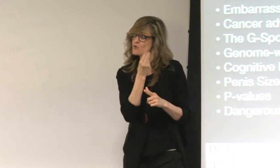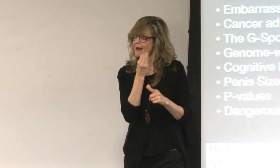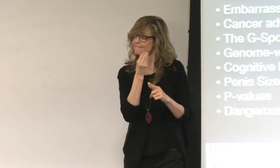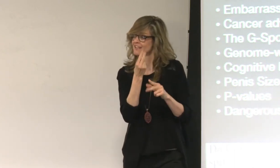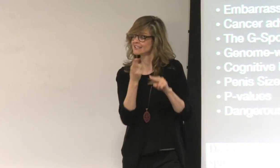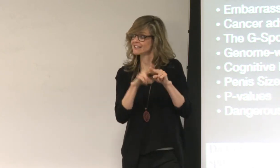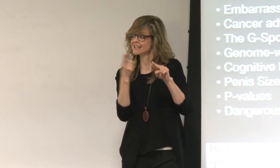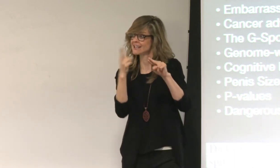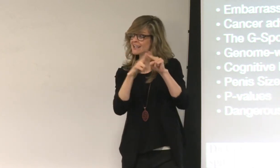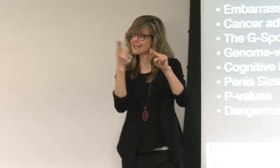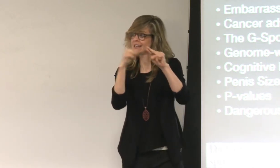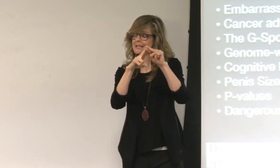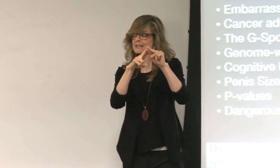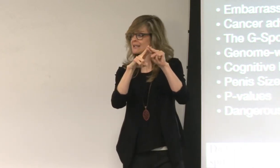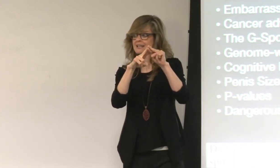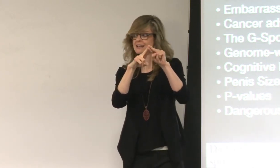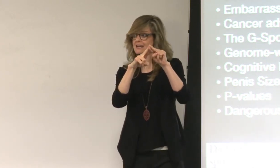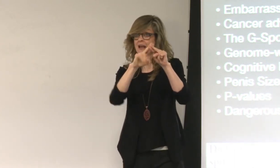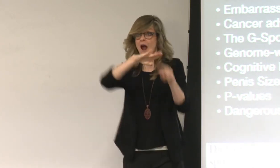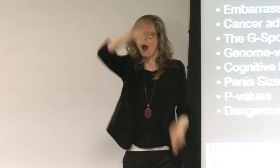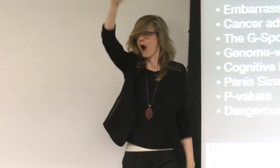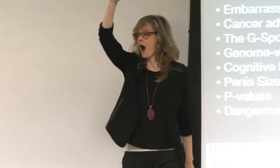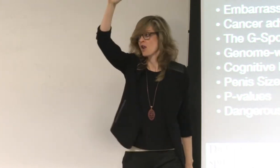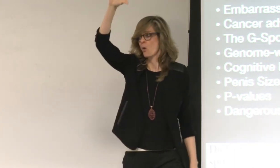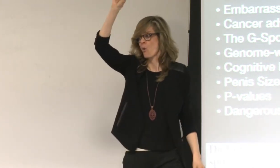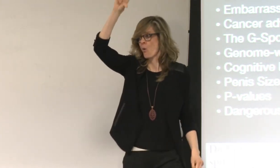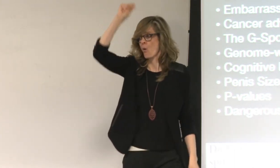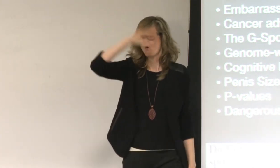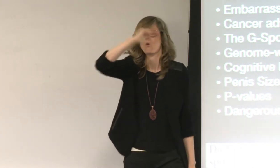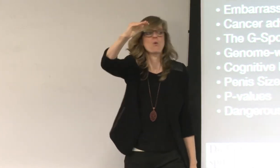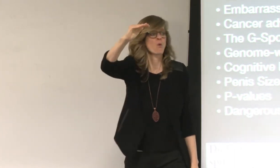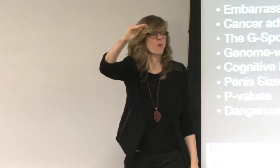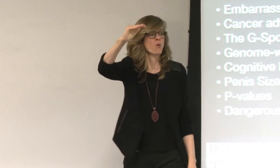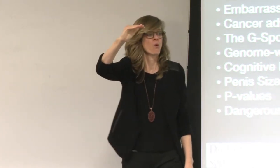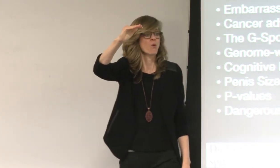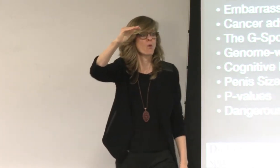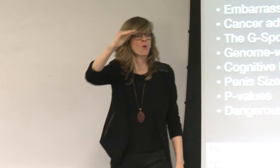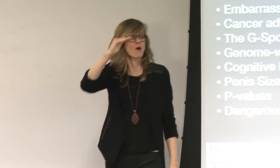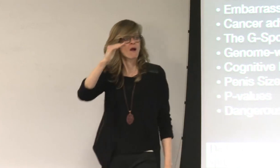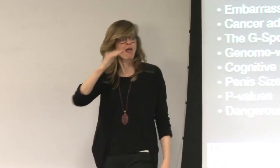AND I DID FIND THAT WHEN THE SIZE INCREASED,